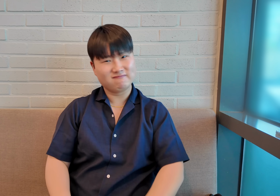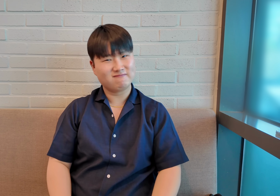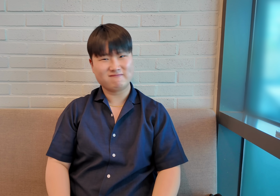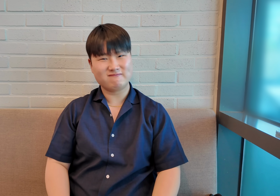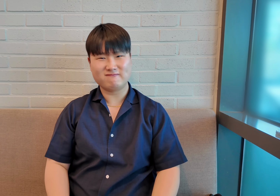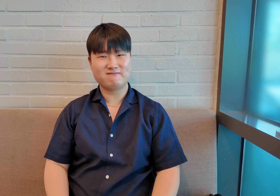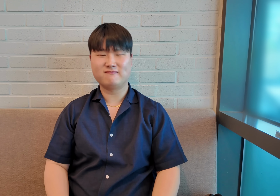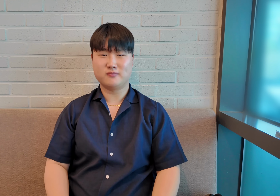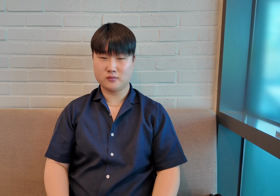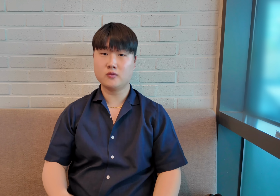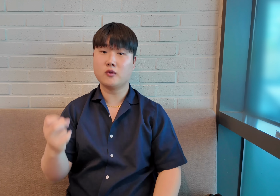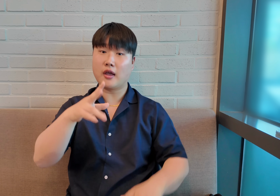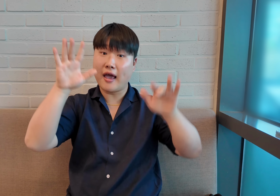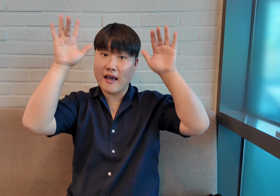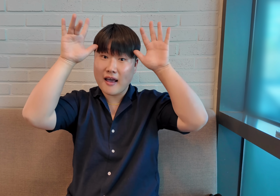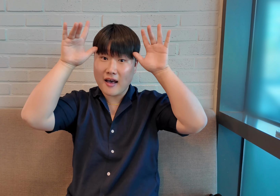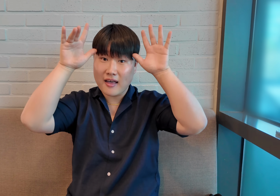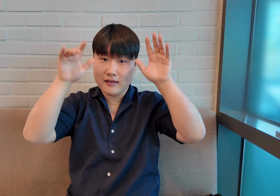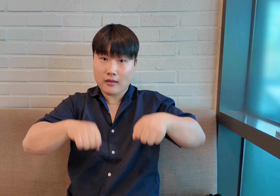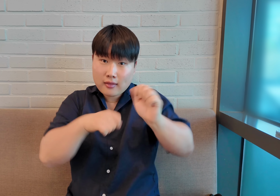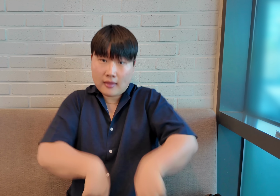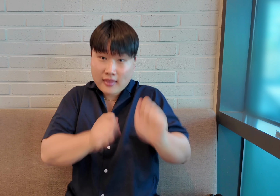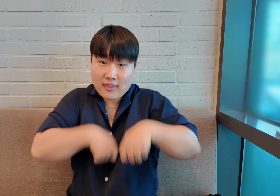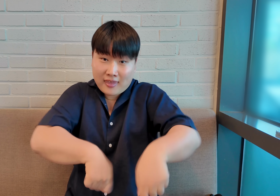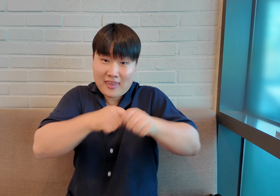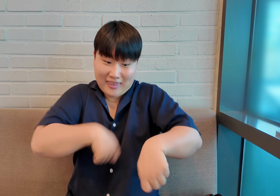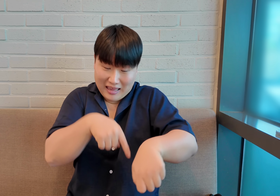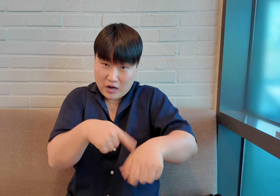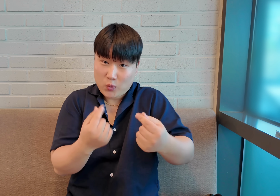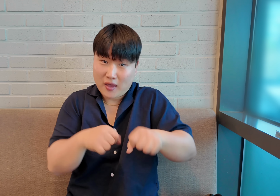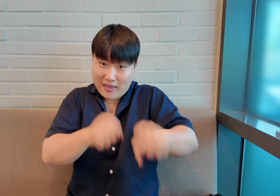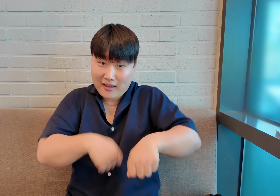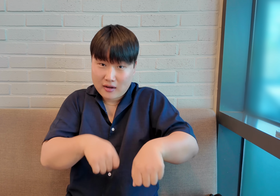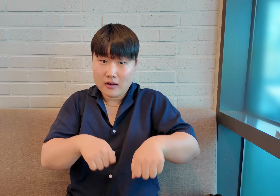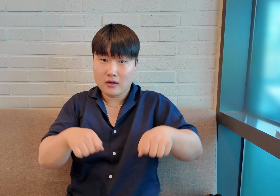It's impossible. It's possible to express images